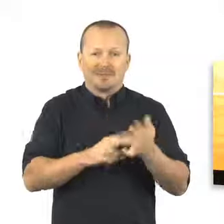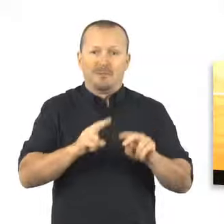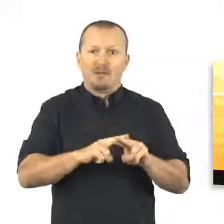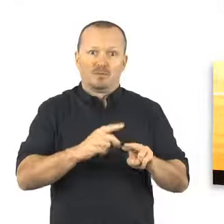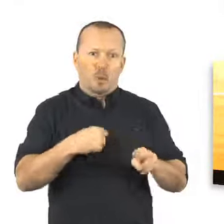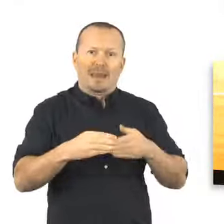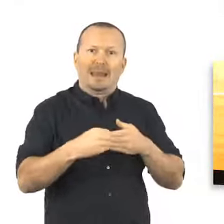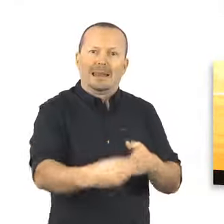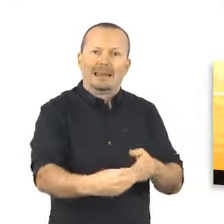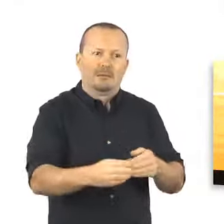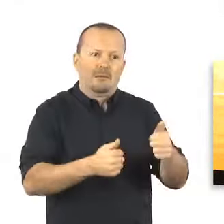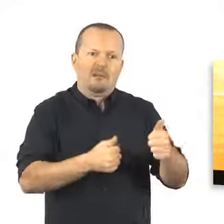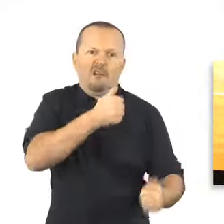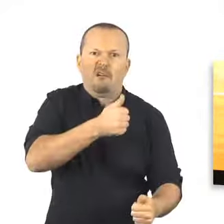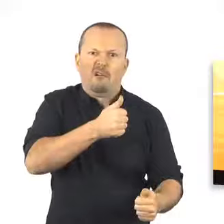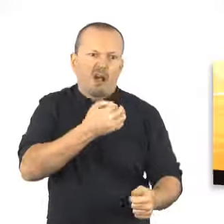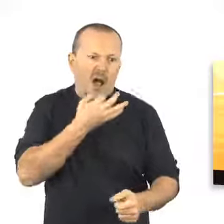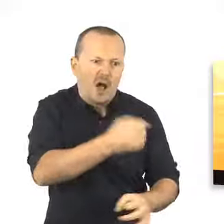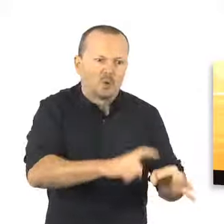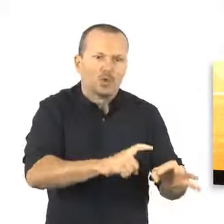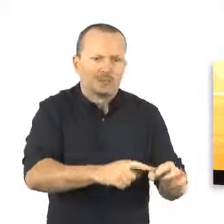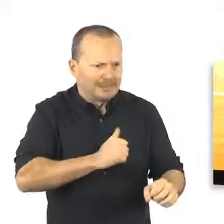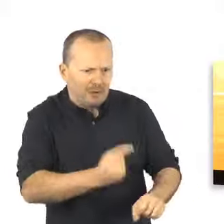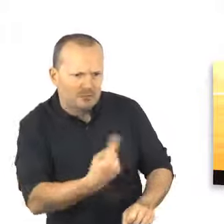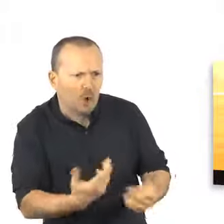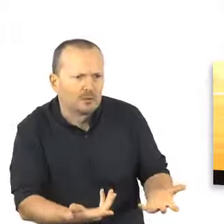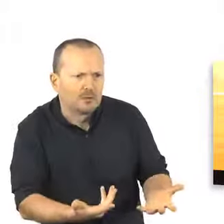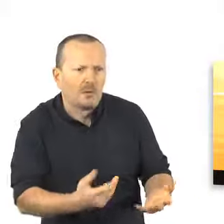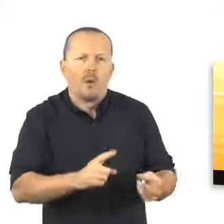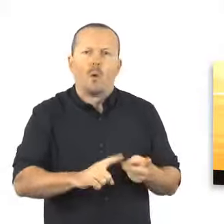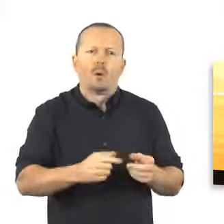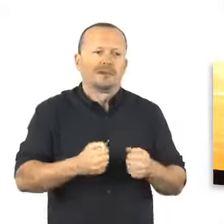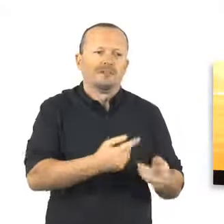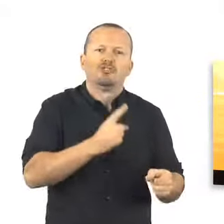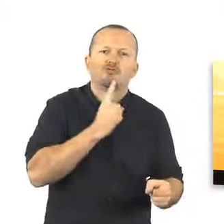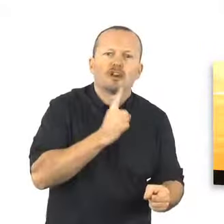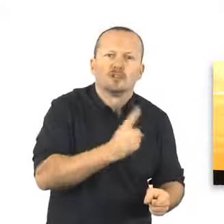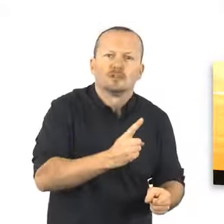to dominate as adults and ask the questions and expect the child to respond or give instructions